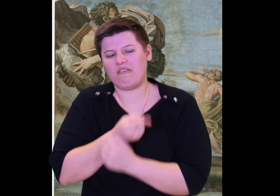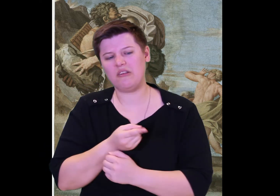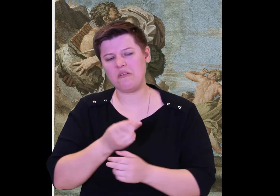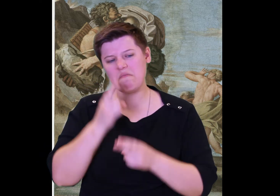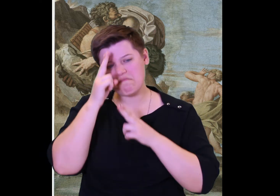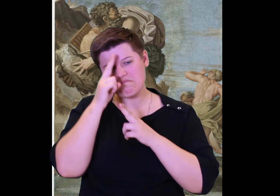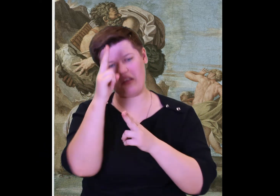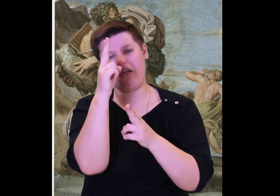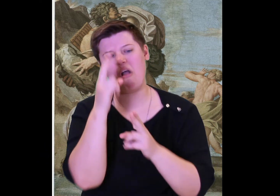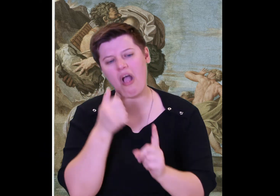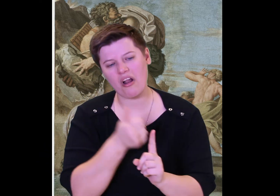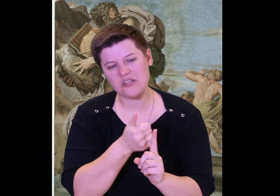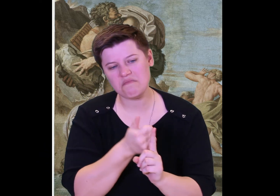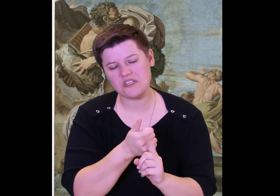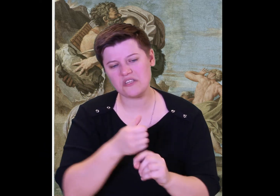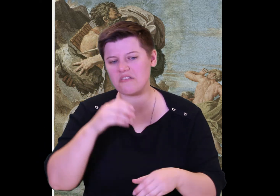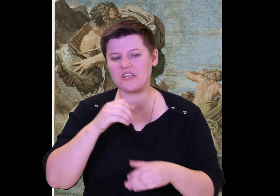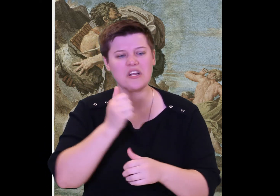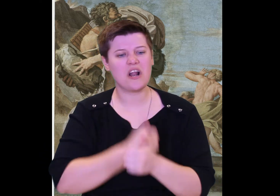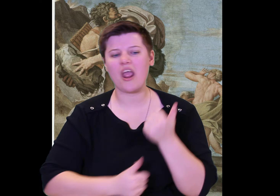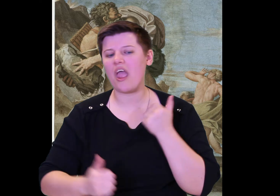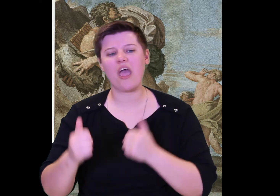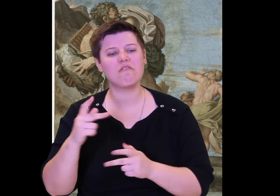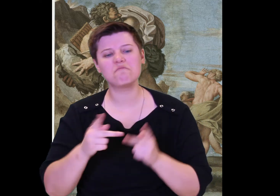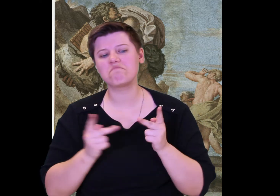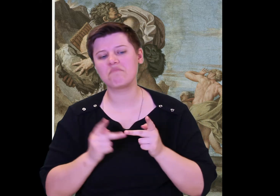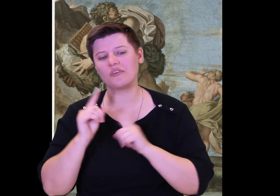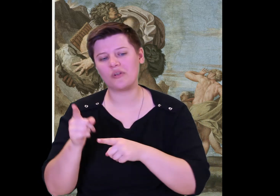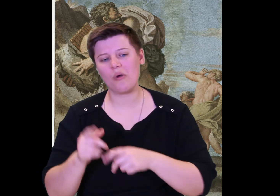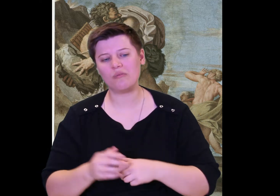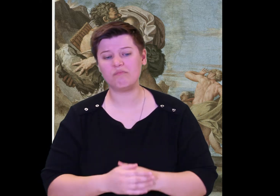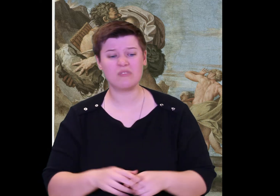him in every place we sail to.